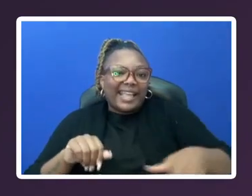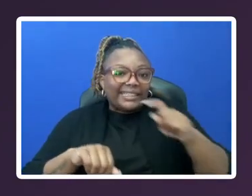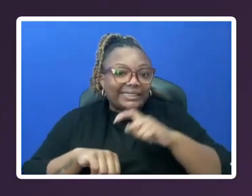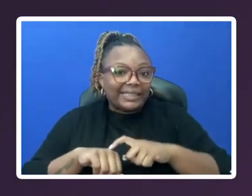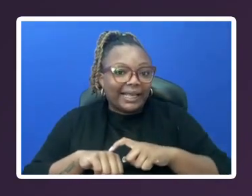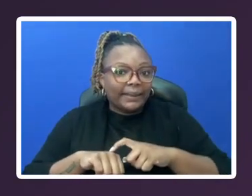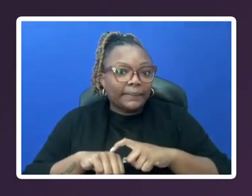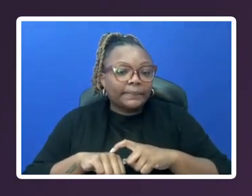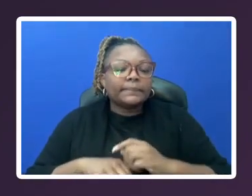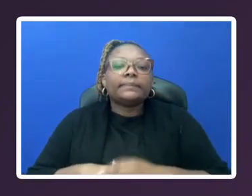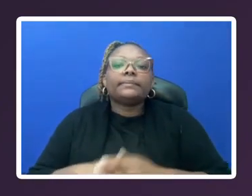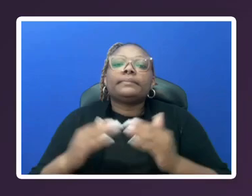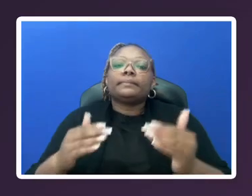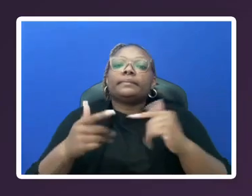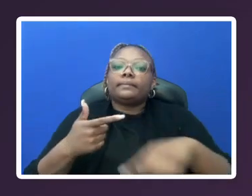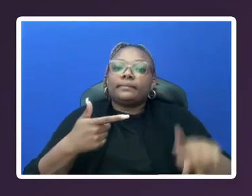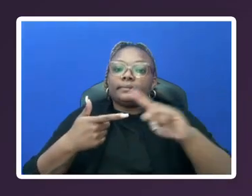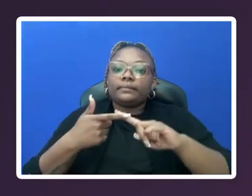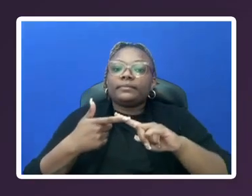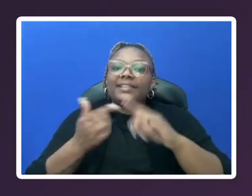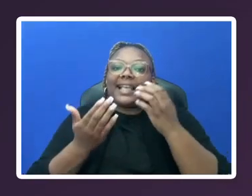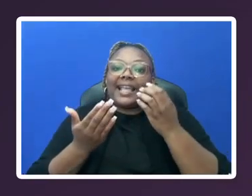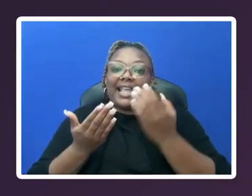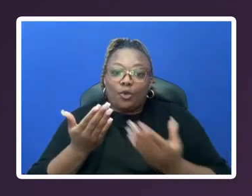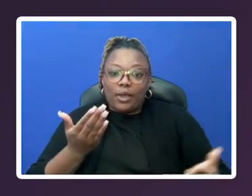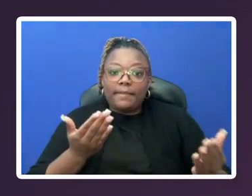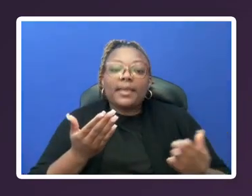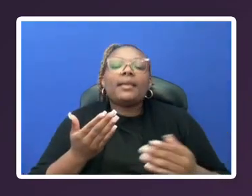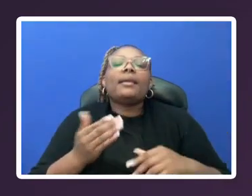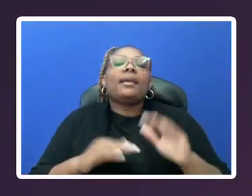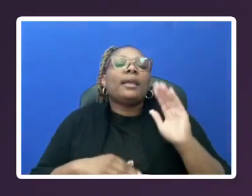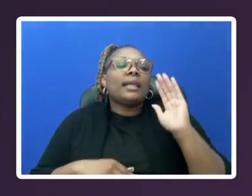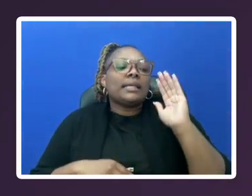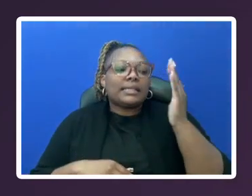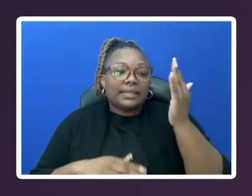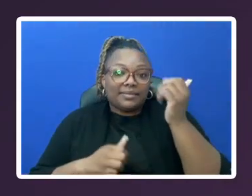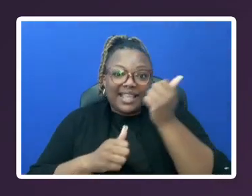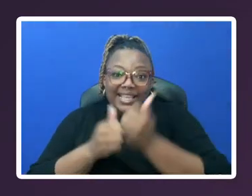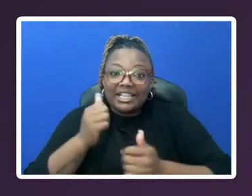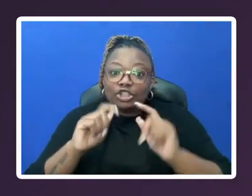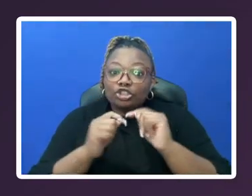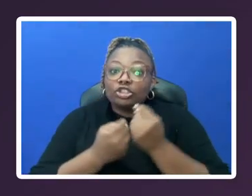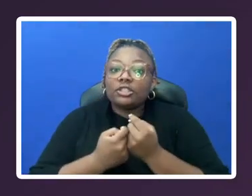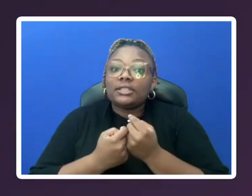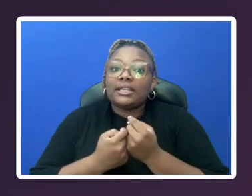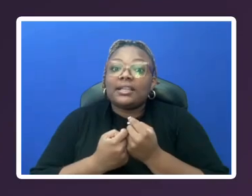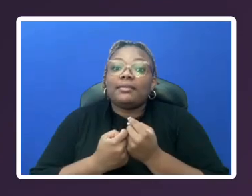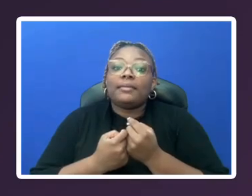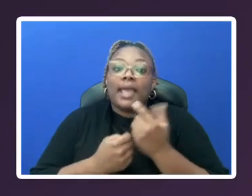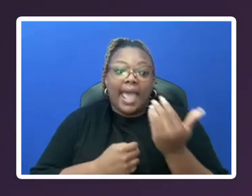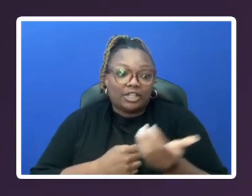Number two, equipment. It seems like every teen is glued to a phone these days. Not even a teen,